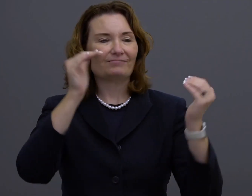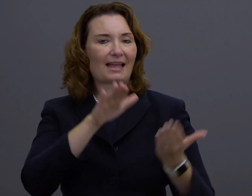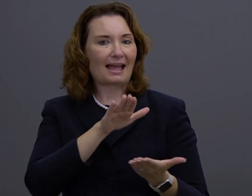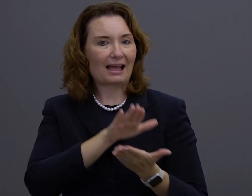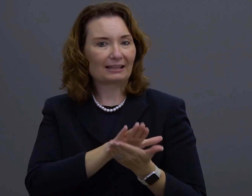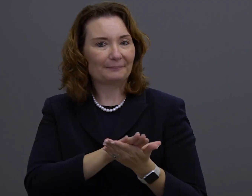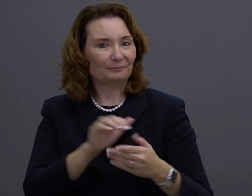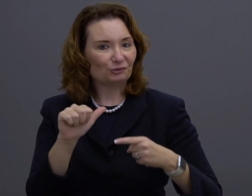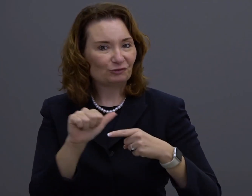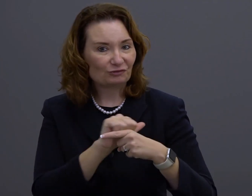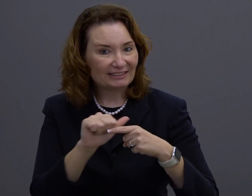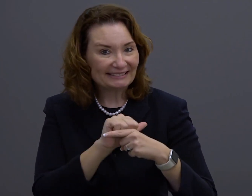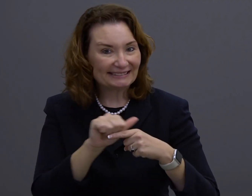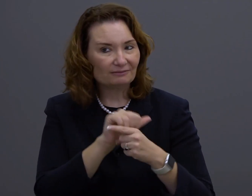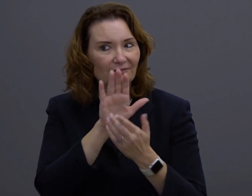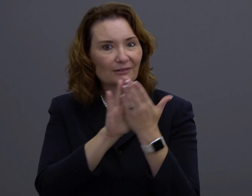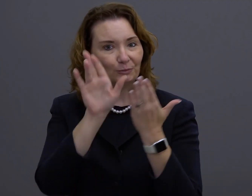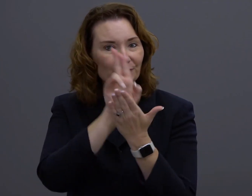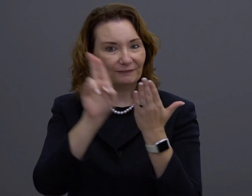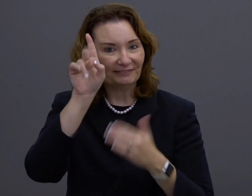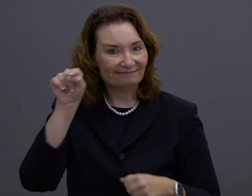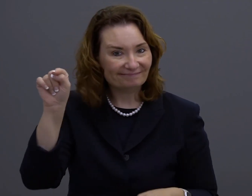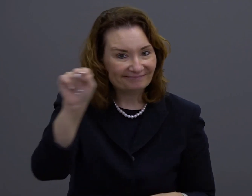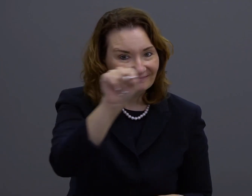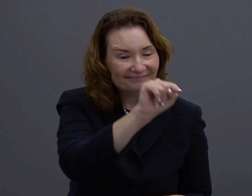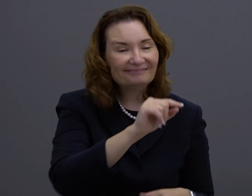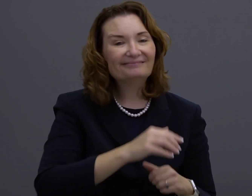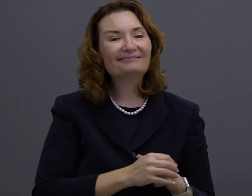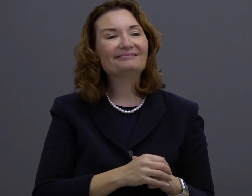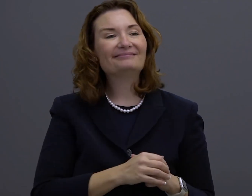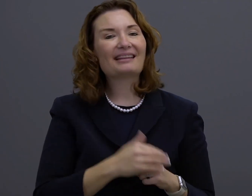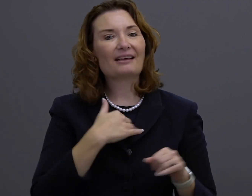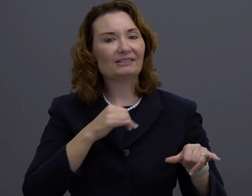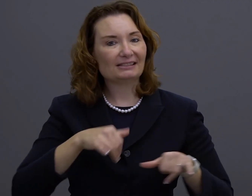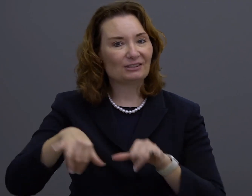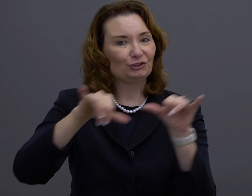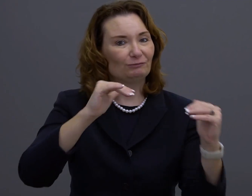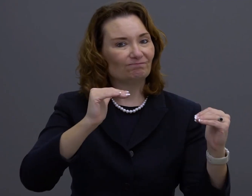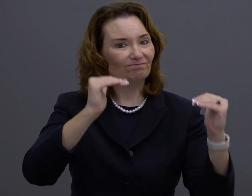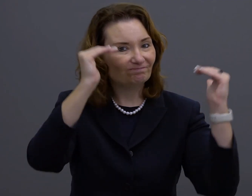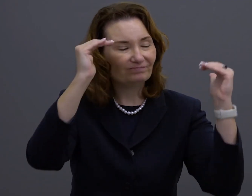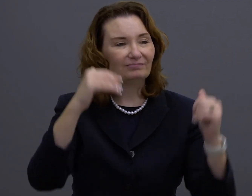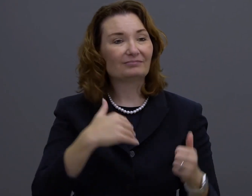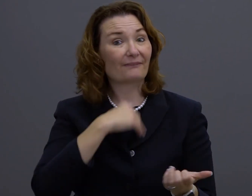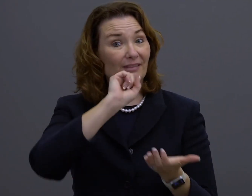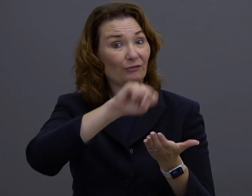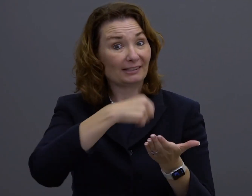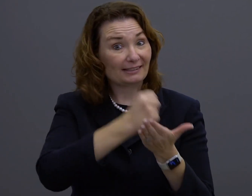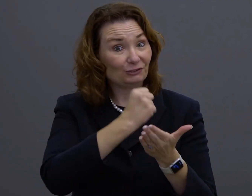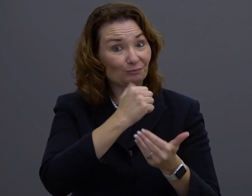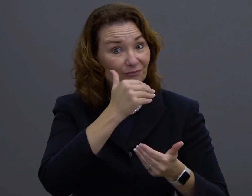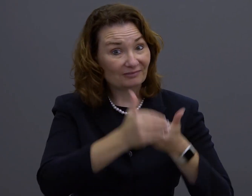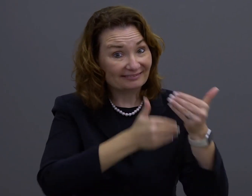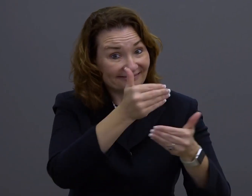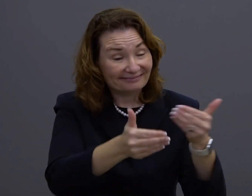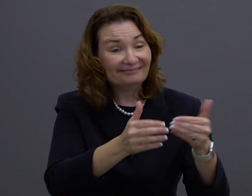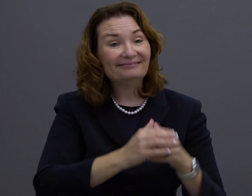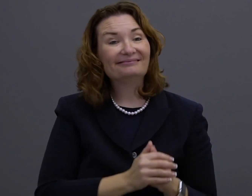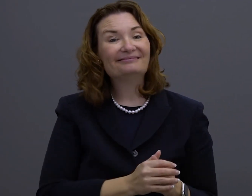and professionalized with greater emphasis on academic training opportunities at colleges and universities. The standards have been raised with an accreditation process in place.